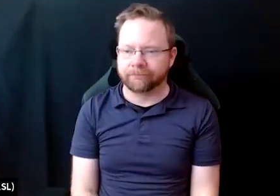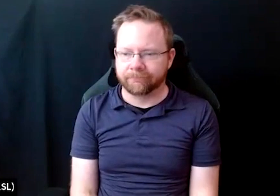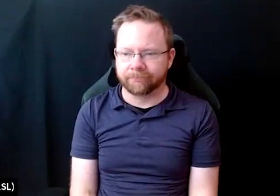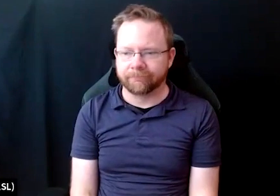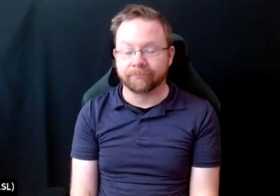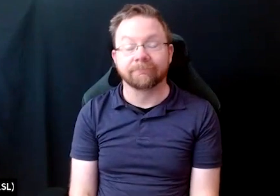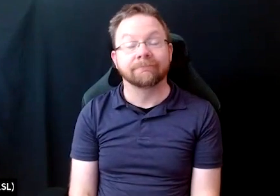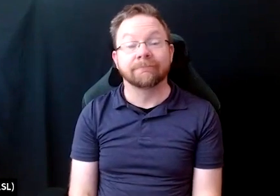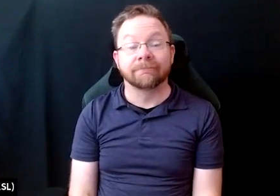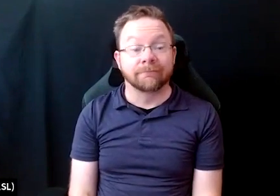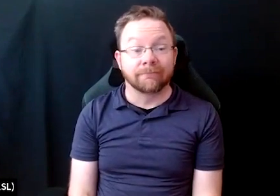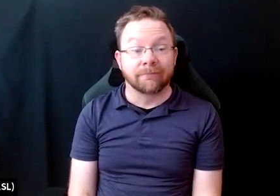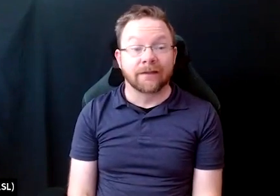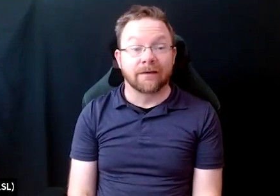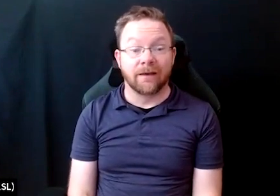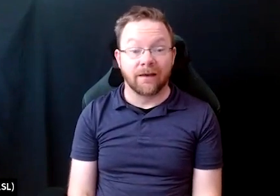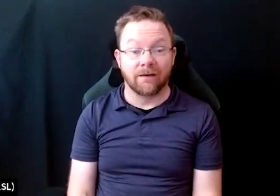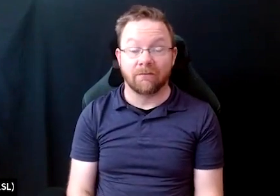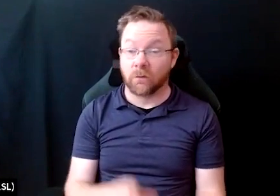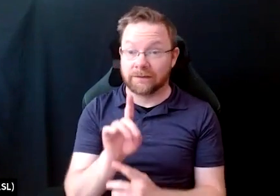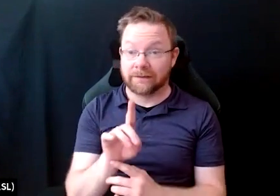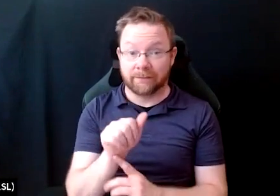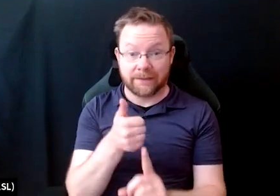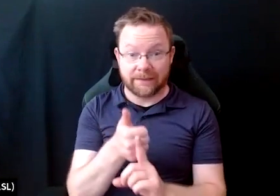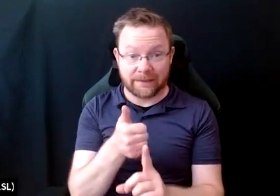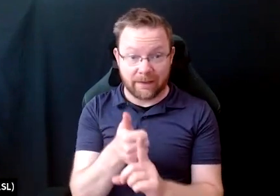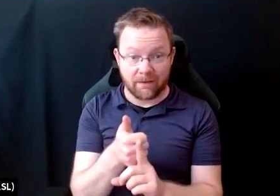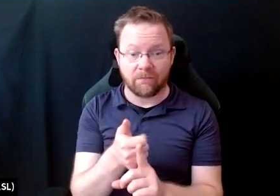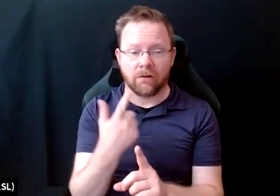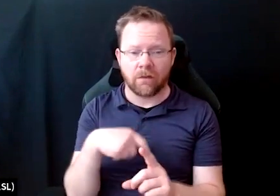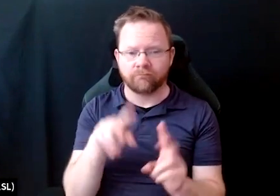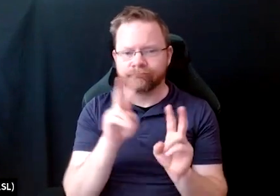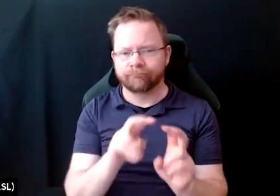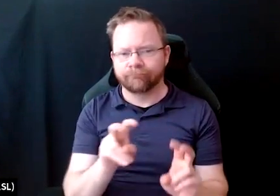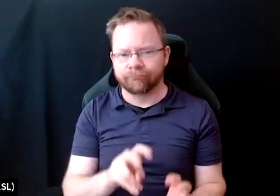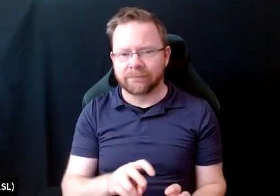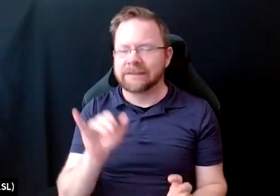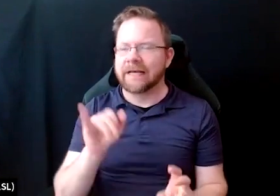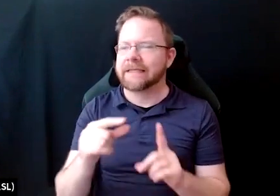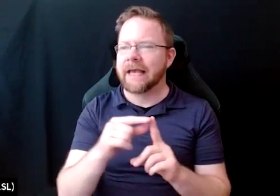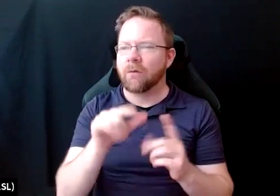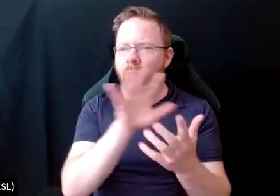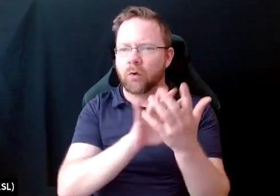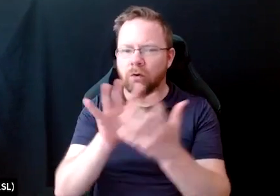Specifically for disability, they looked at-- Oh, this is the workload, that these are shared.